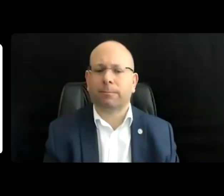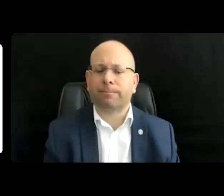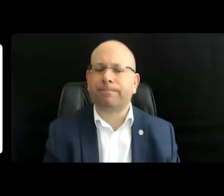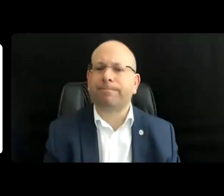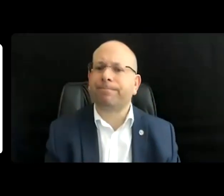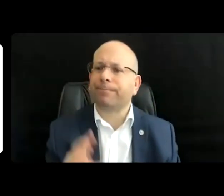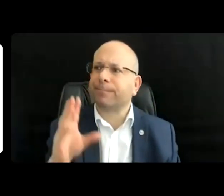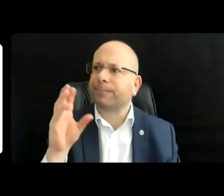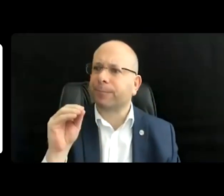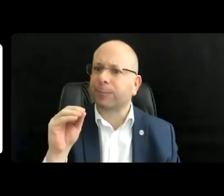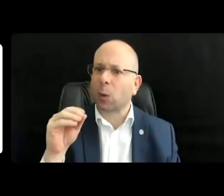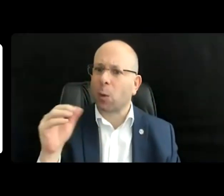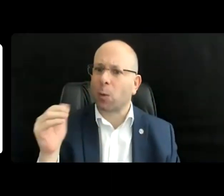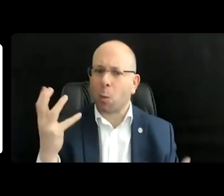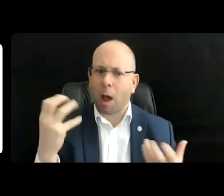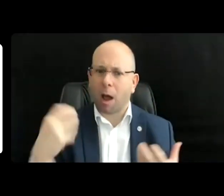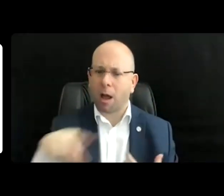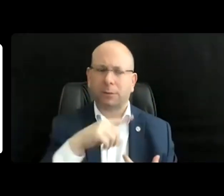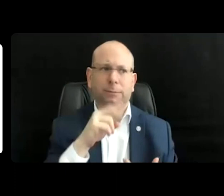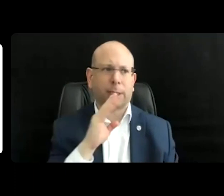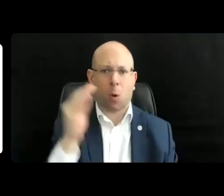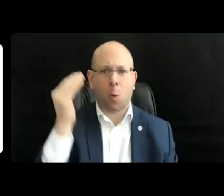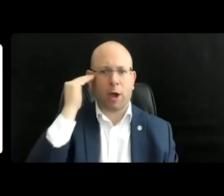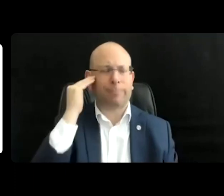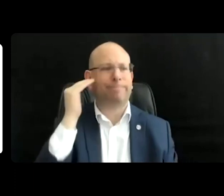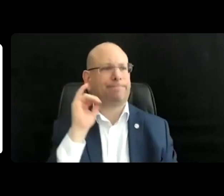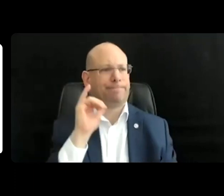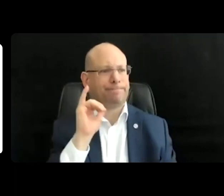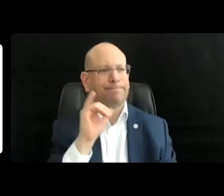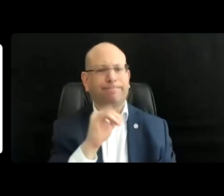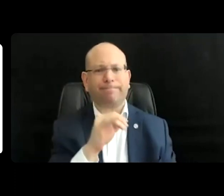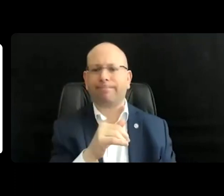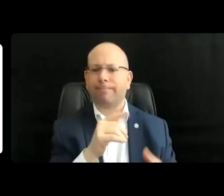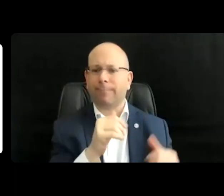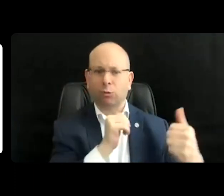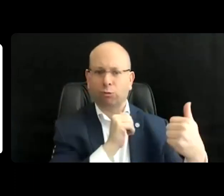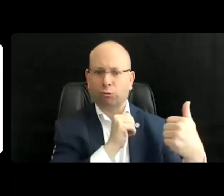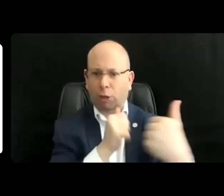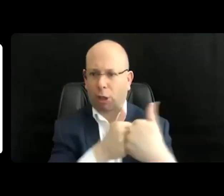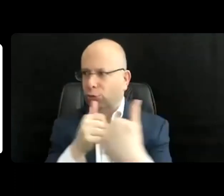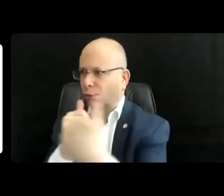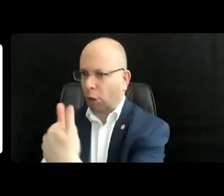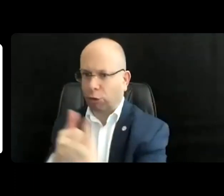We are overdue for changes at the systemic level in that regard.